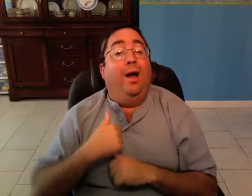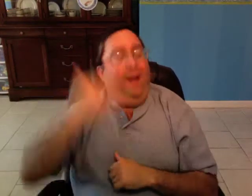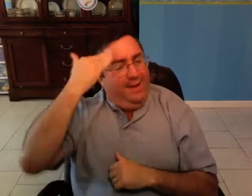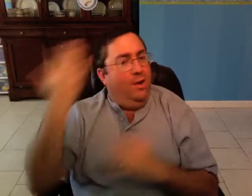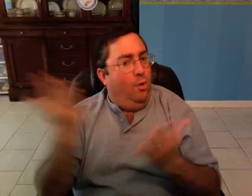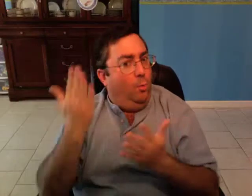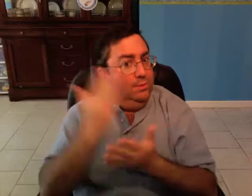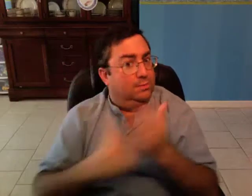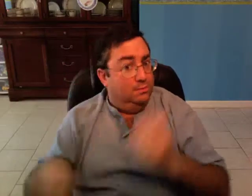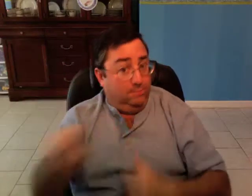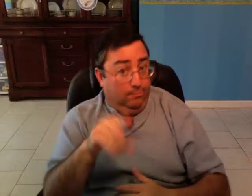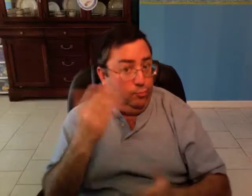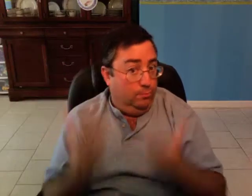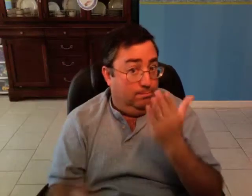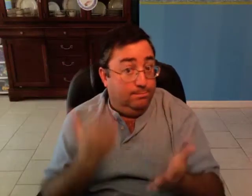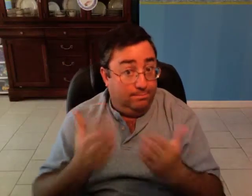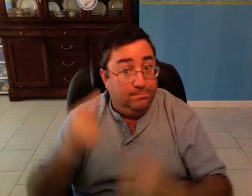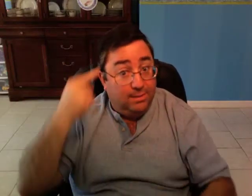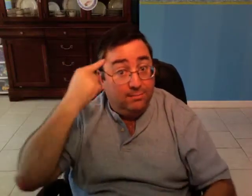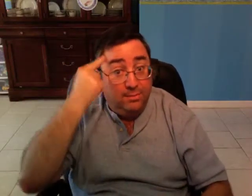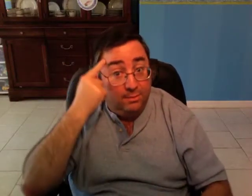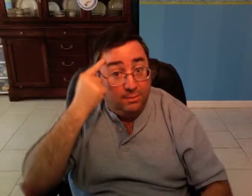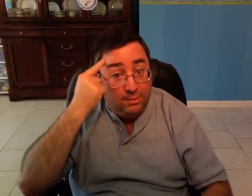I know what some of you may be thinking.